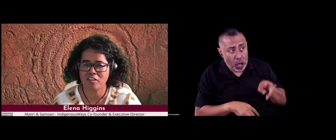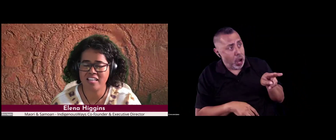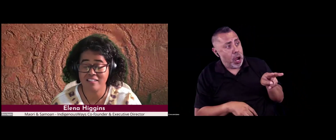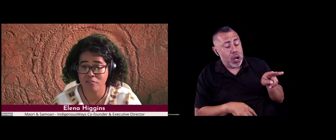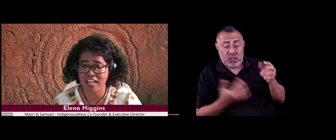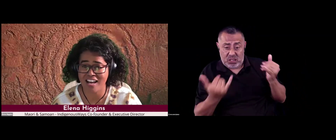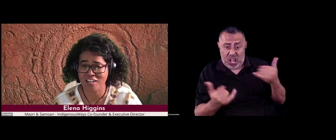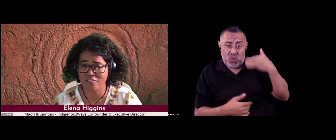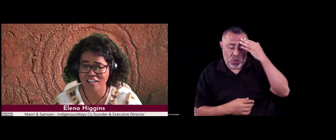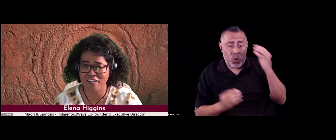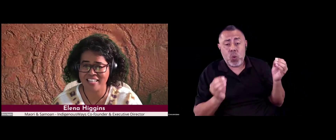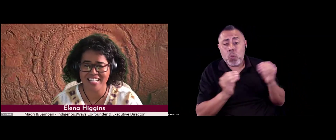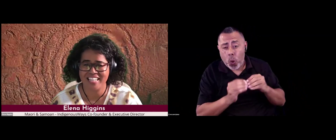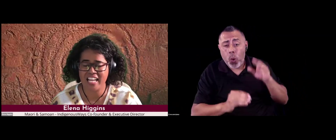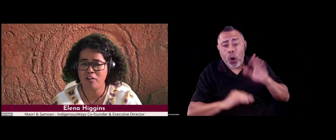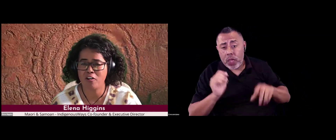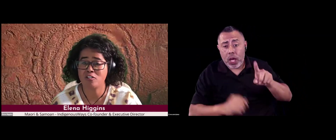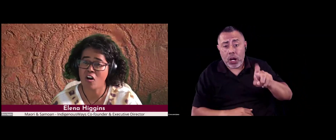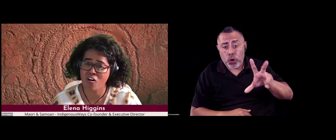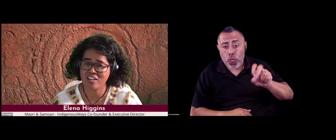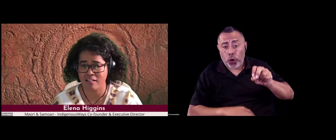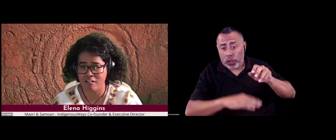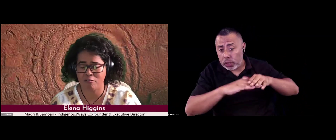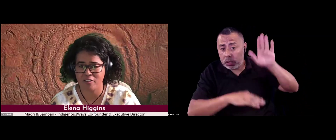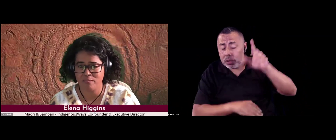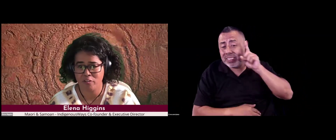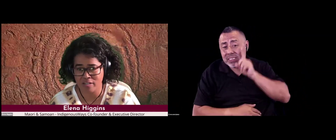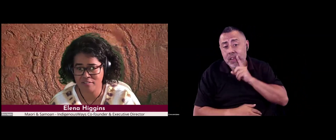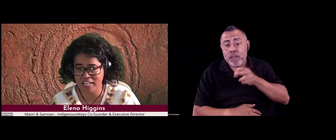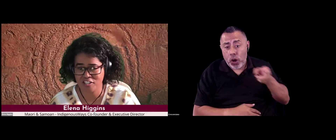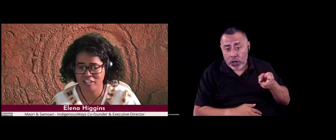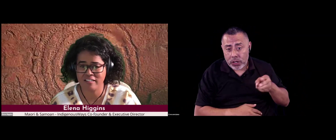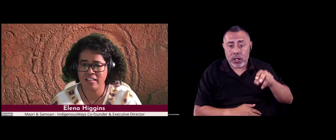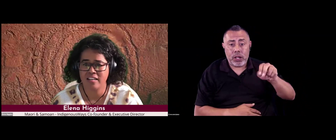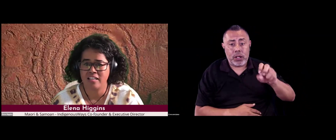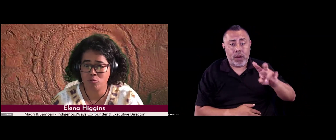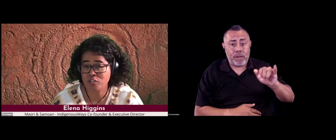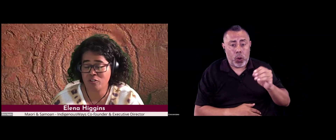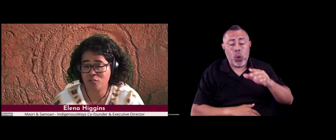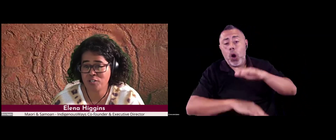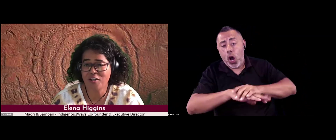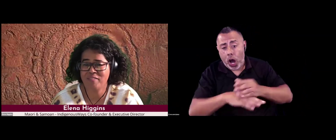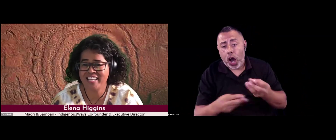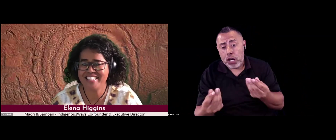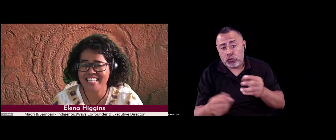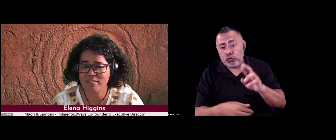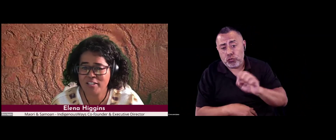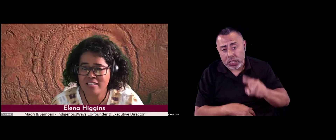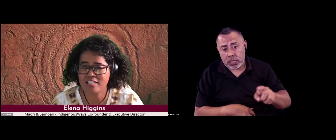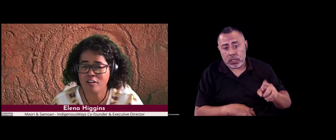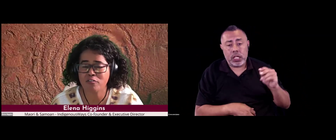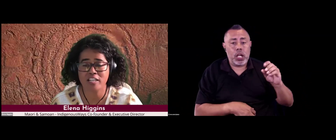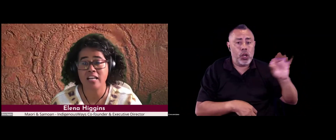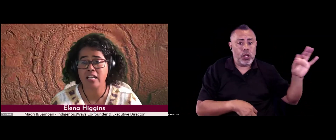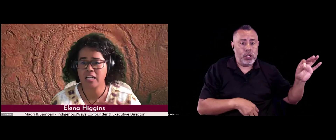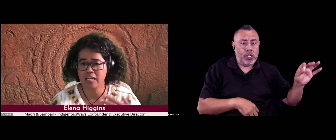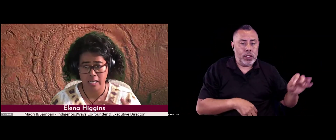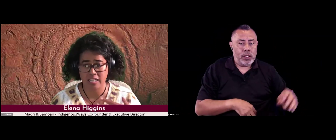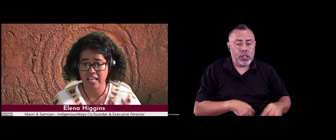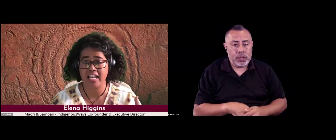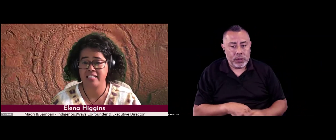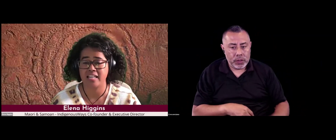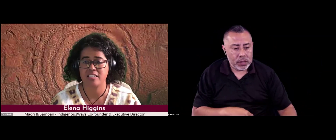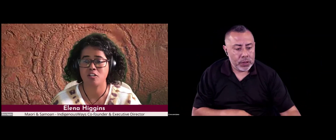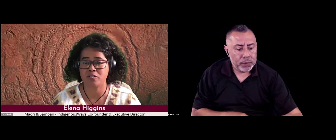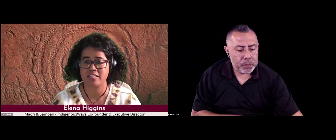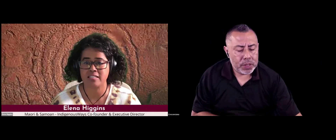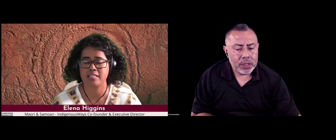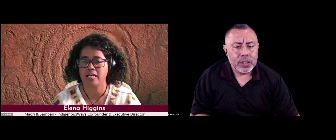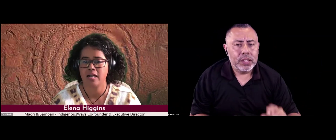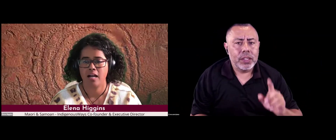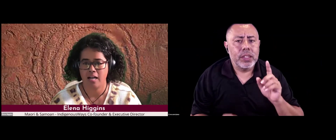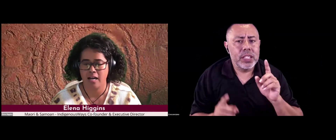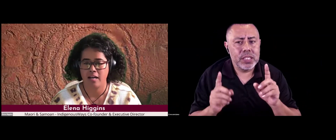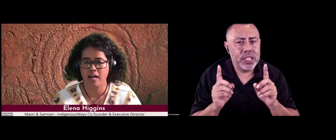A 130 deaf and hard appearing Navajo's on and off the reservation. Was also means because it's sovereign, none of the ADA services.